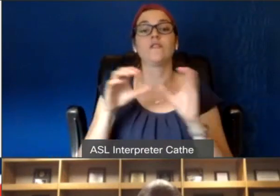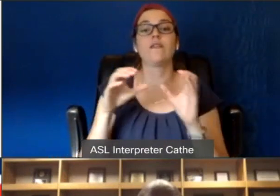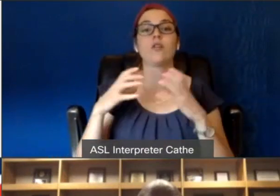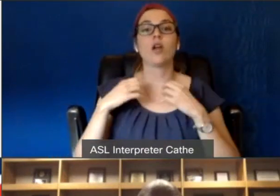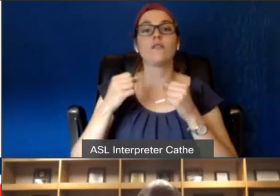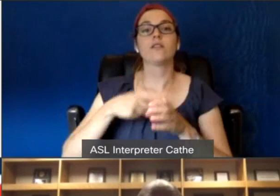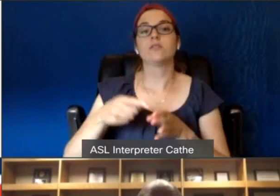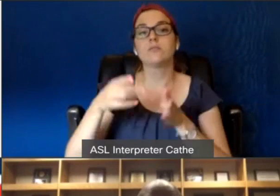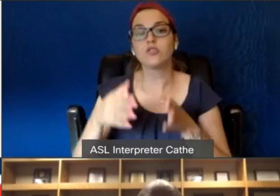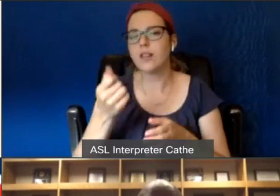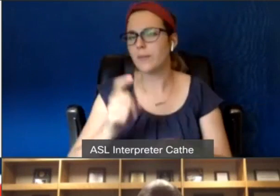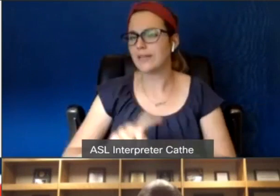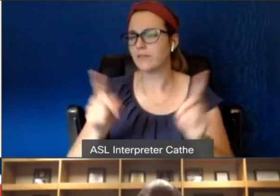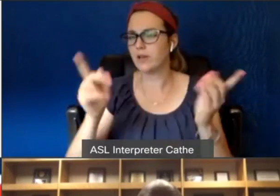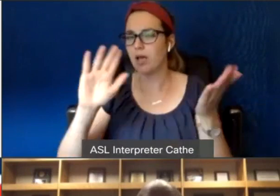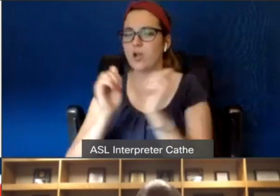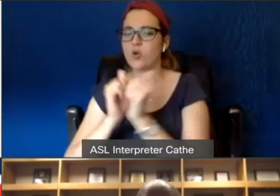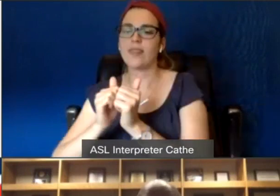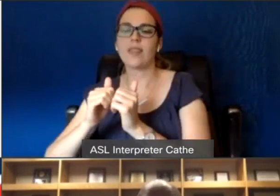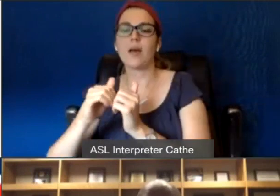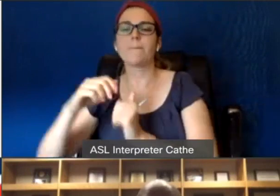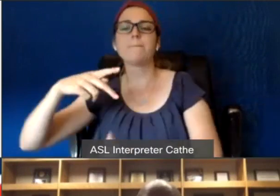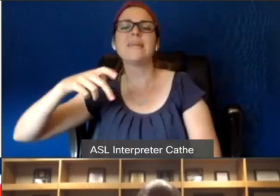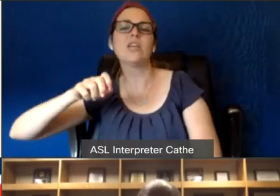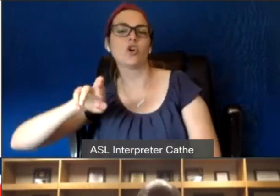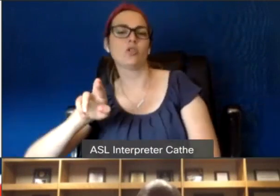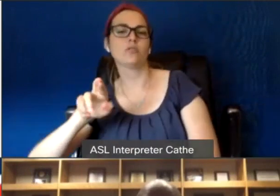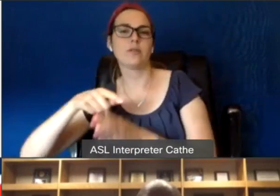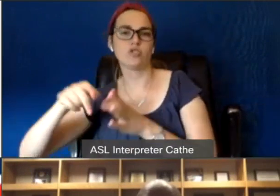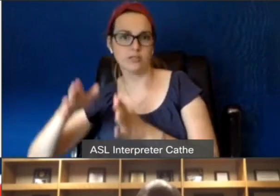is a little different than a peer specialist. I'm coming from Pennsylvania so I'm speaking